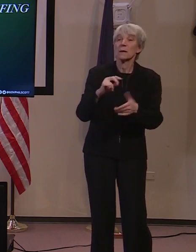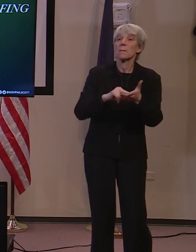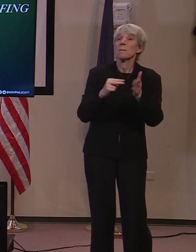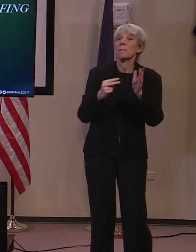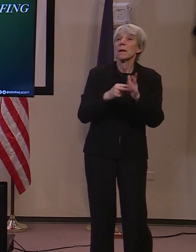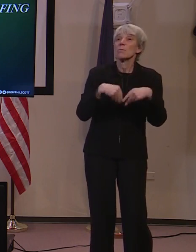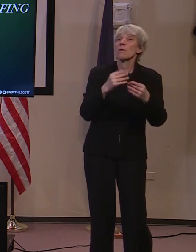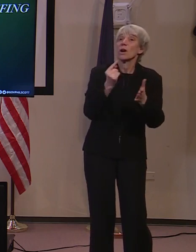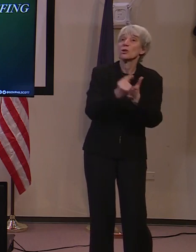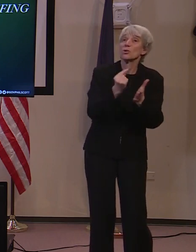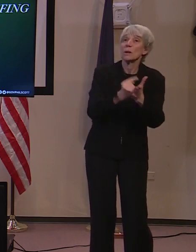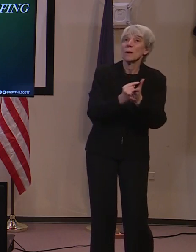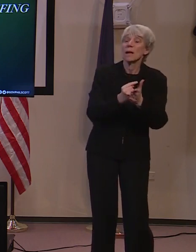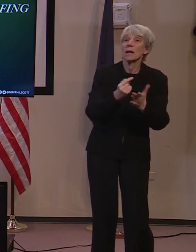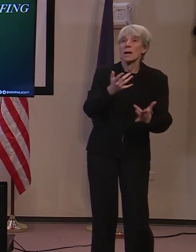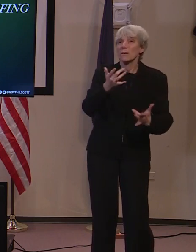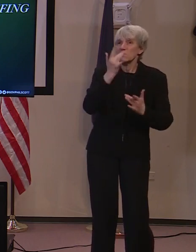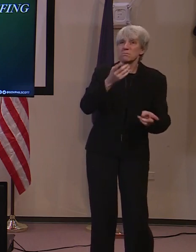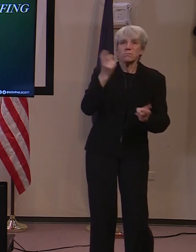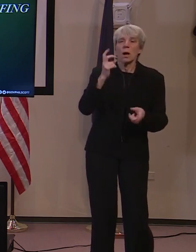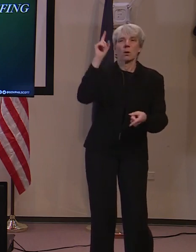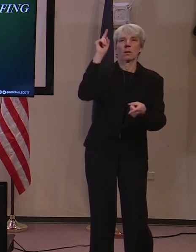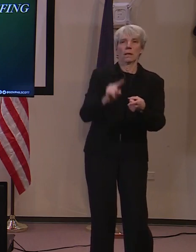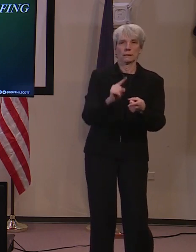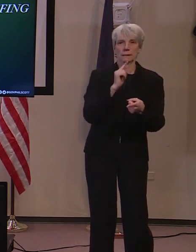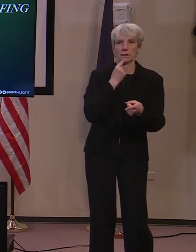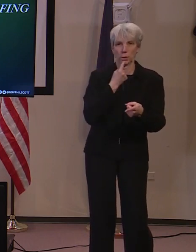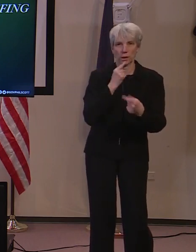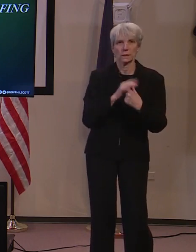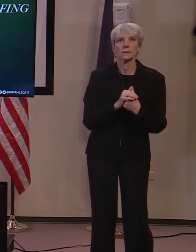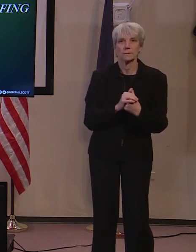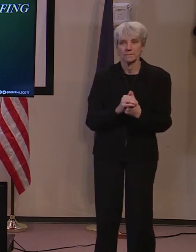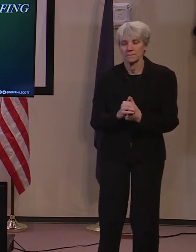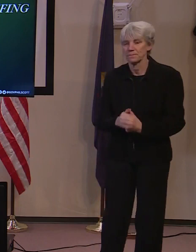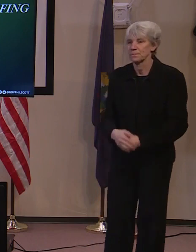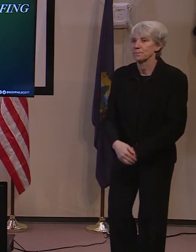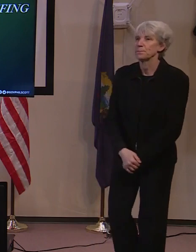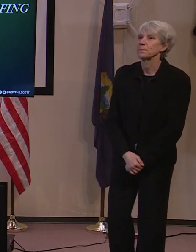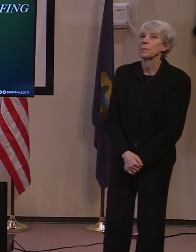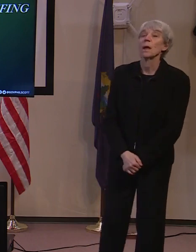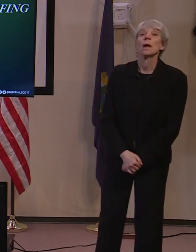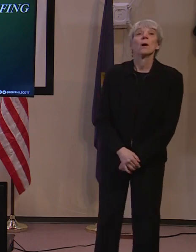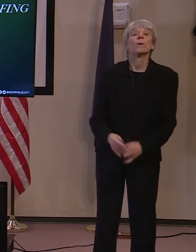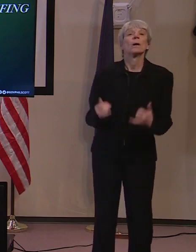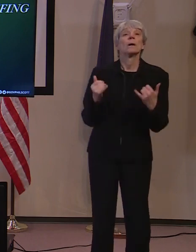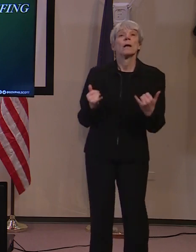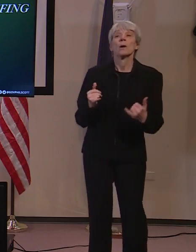cases and wherever, wherever else needed. As of now, E. M s teams are